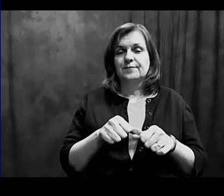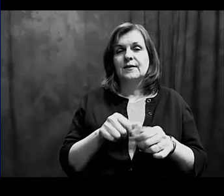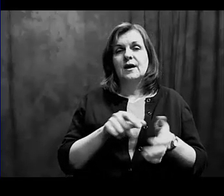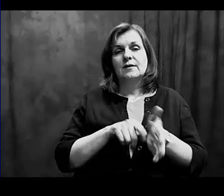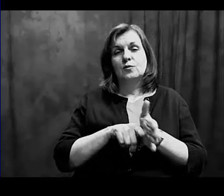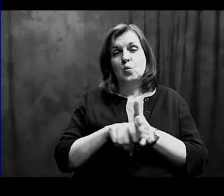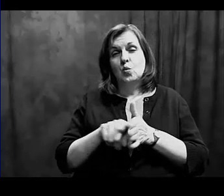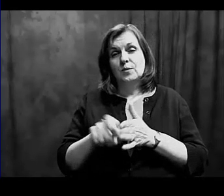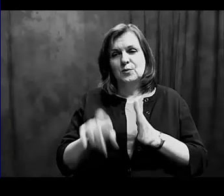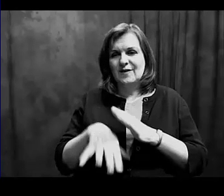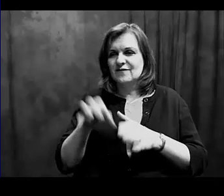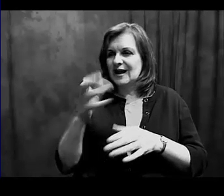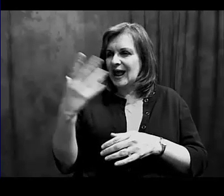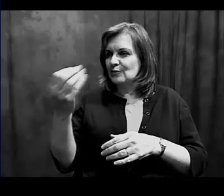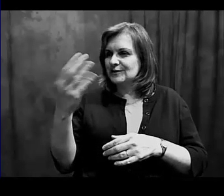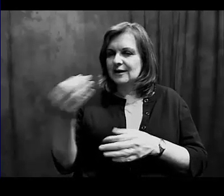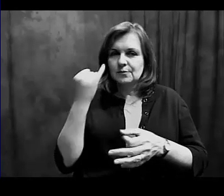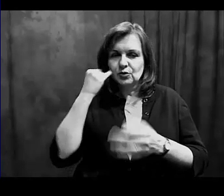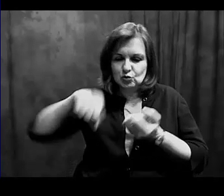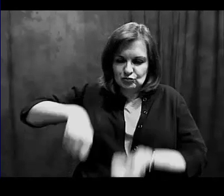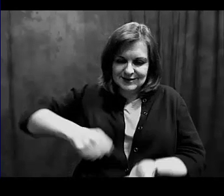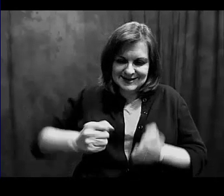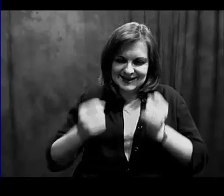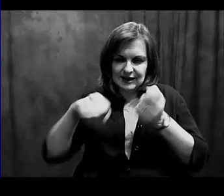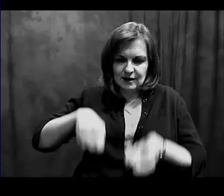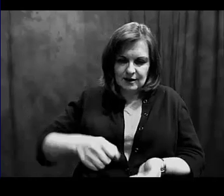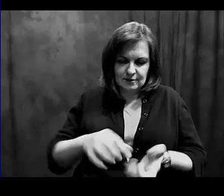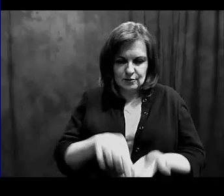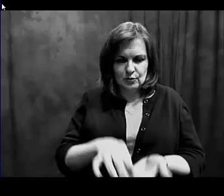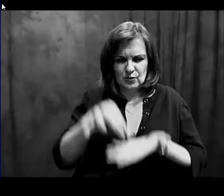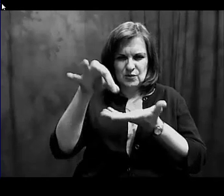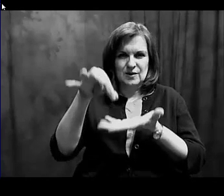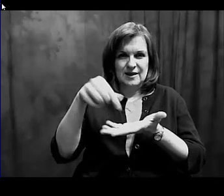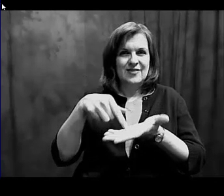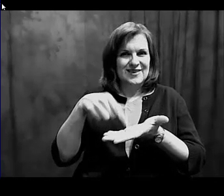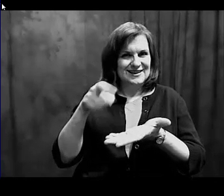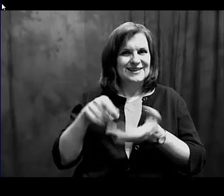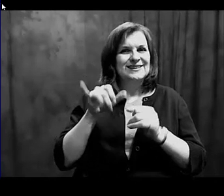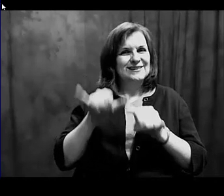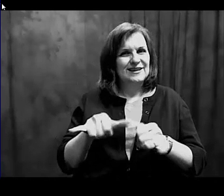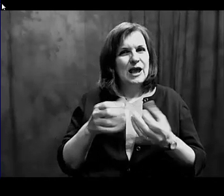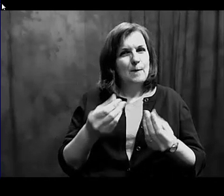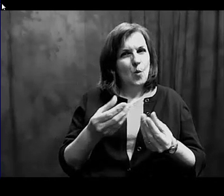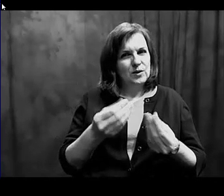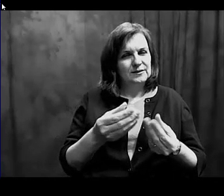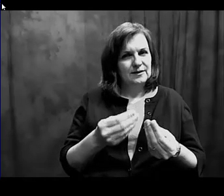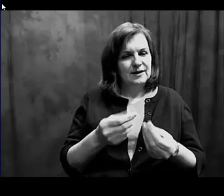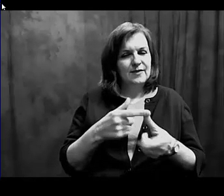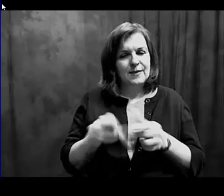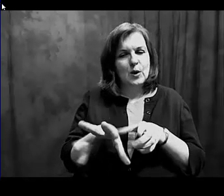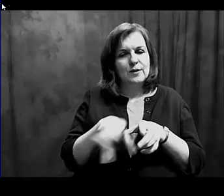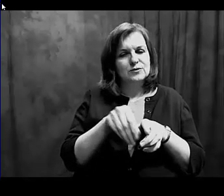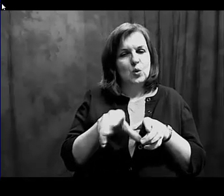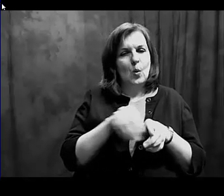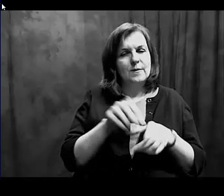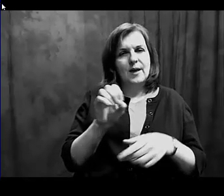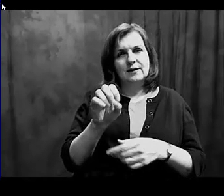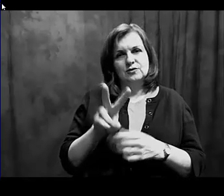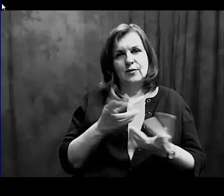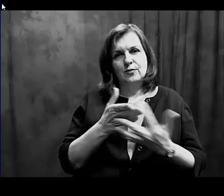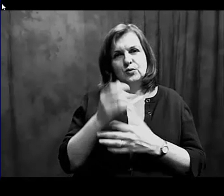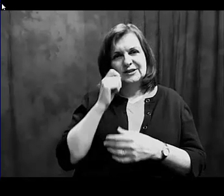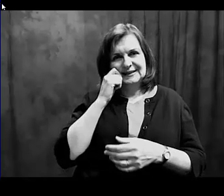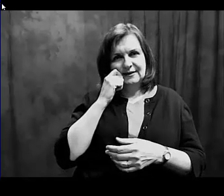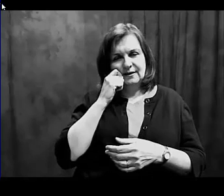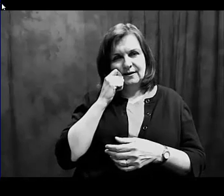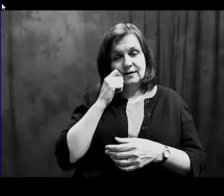that we'd find outside if you start digging in the soil need to stay relatively moist so that they can absorb that oxygen through their skin